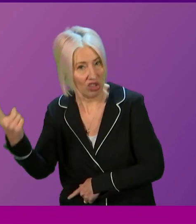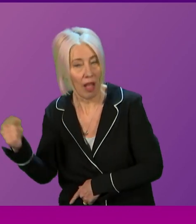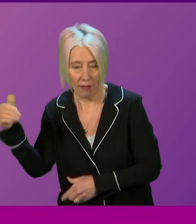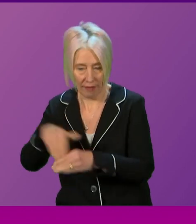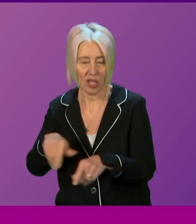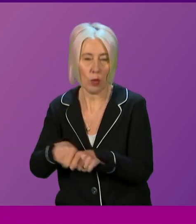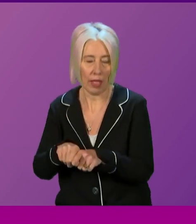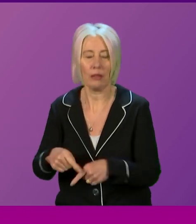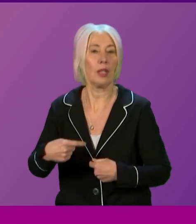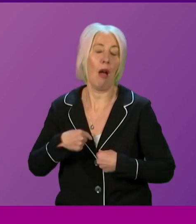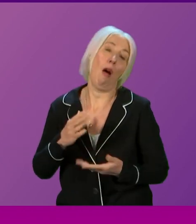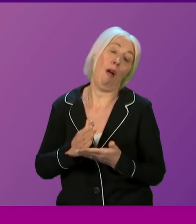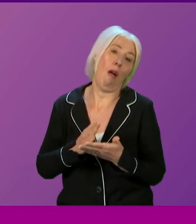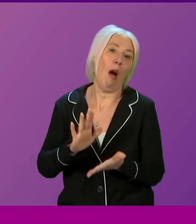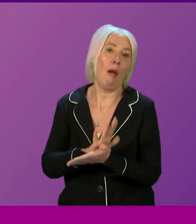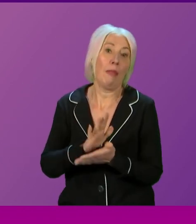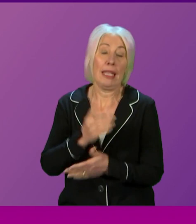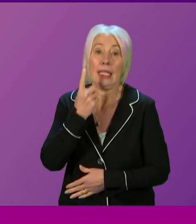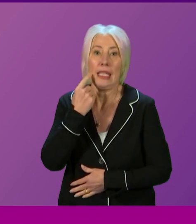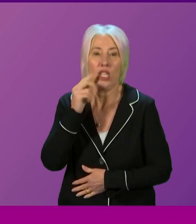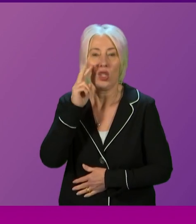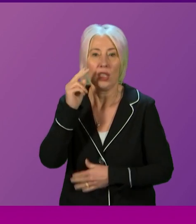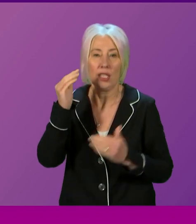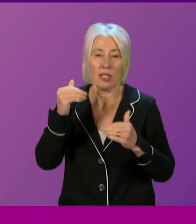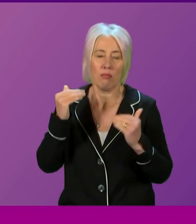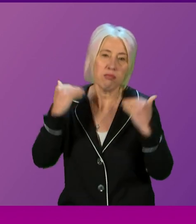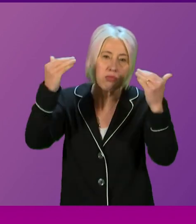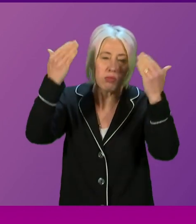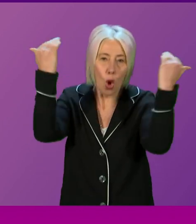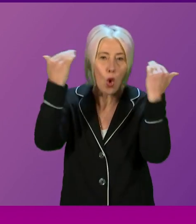I was very pleased to see yesterday that the Supreme Court has protected the rights of